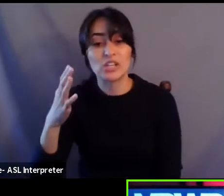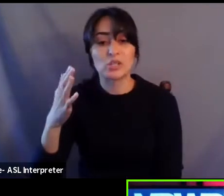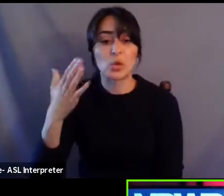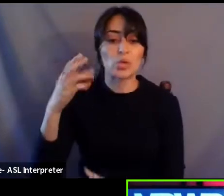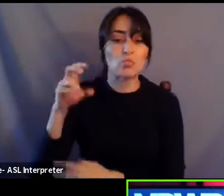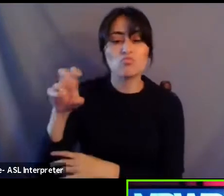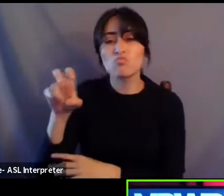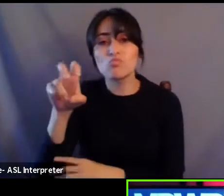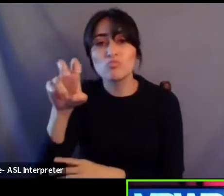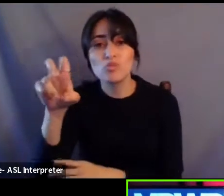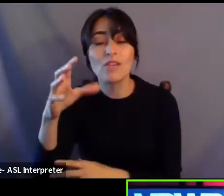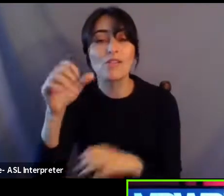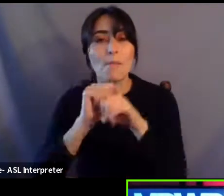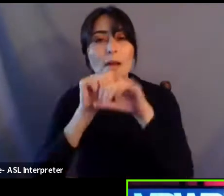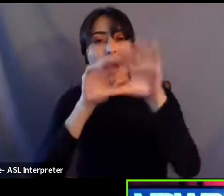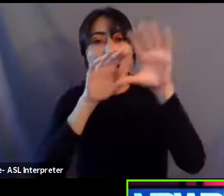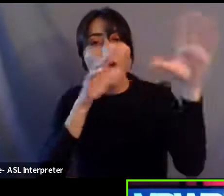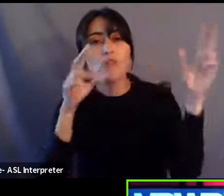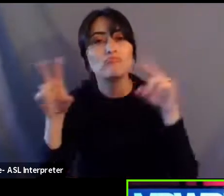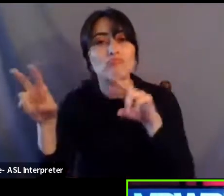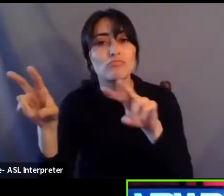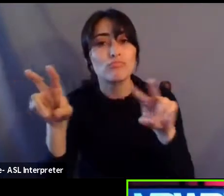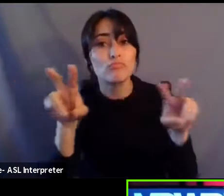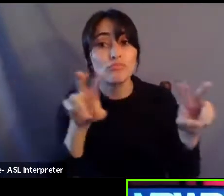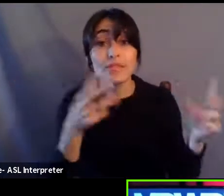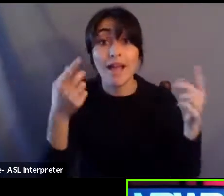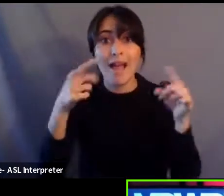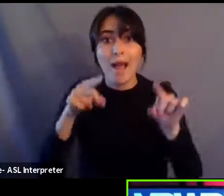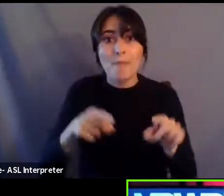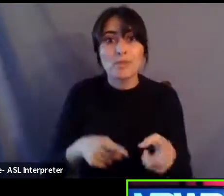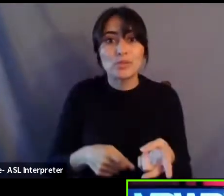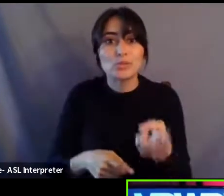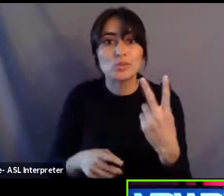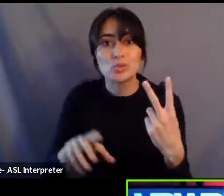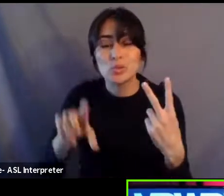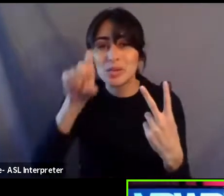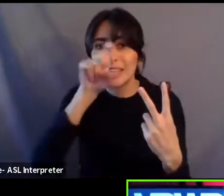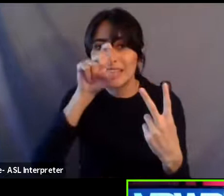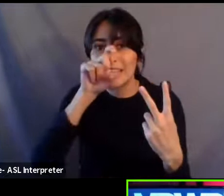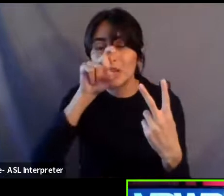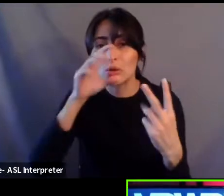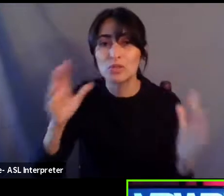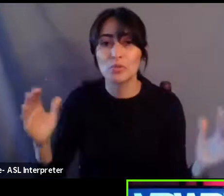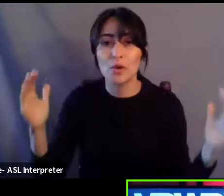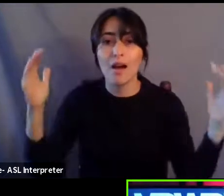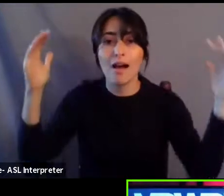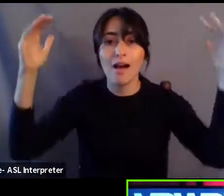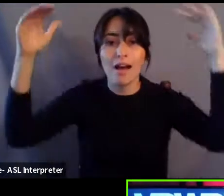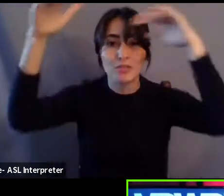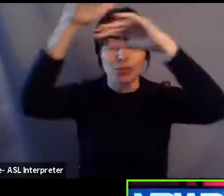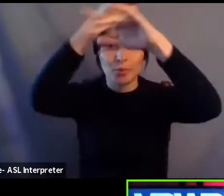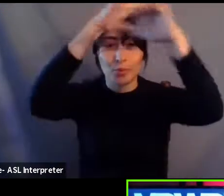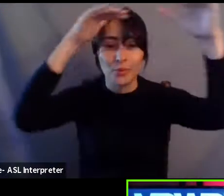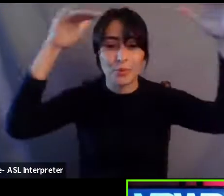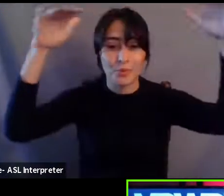and mountain rage and saw two bald eagles flying overhead. -- range. At the time, they didn't know